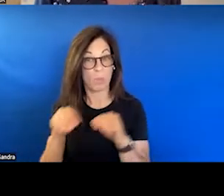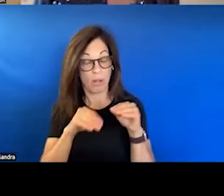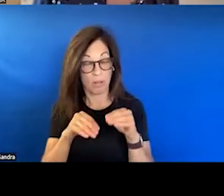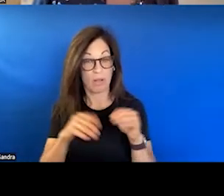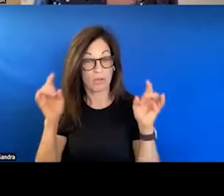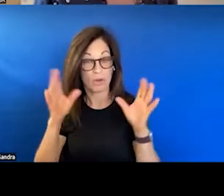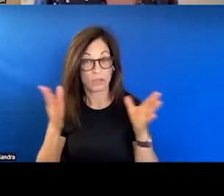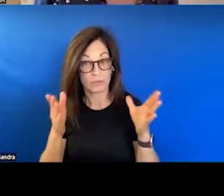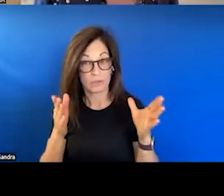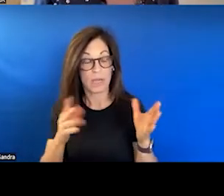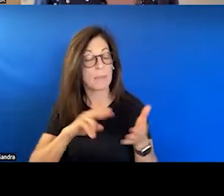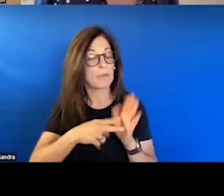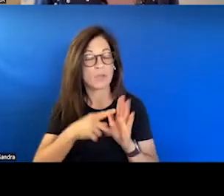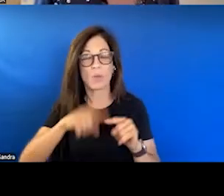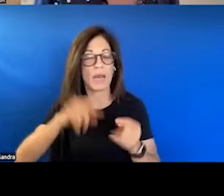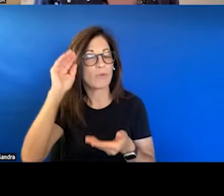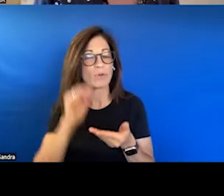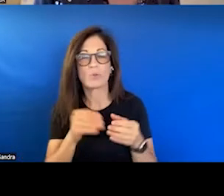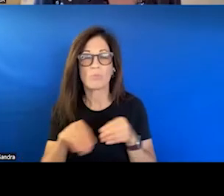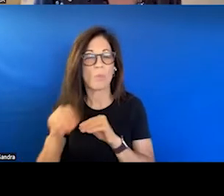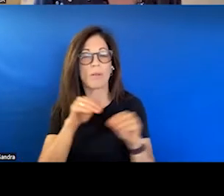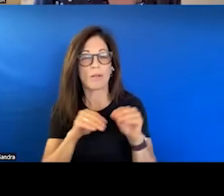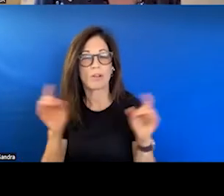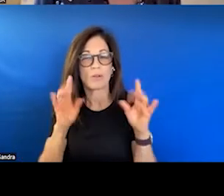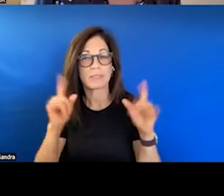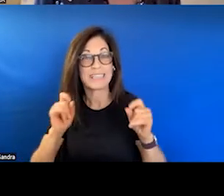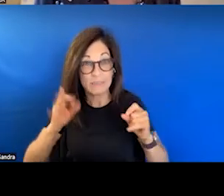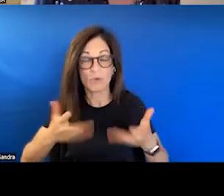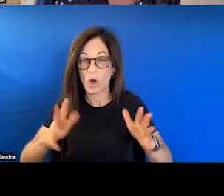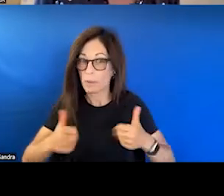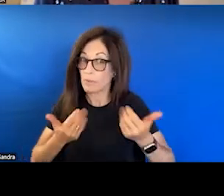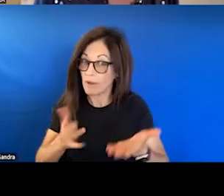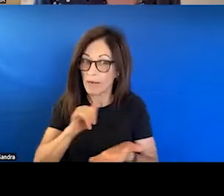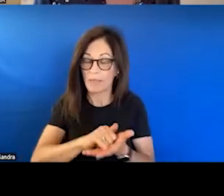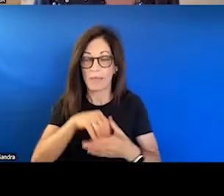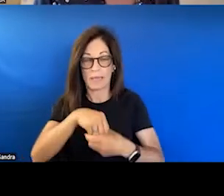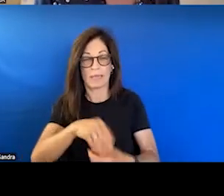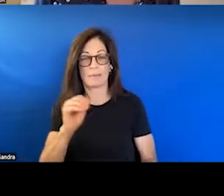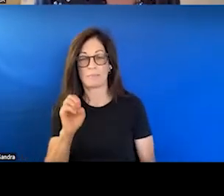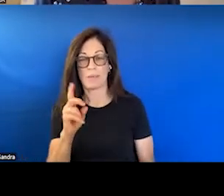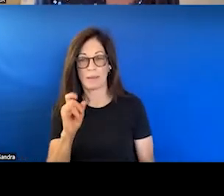YOU CAN'T BE REDUCING, MOBILE CRISIS. IN MEDICAID. THERE ARE MORE SPECIFIC